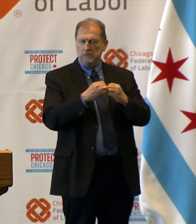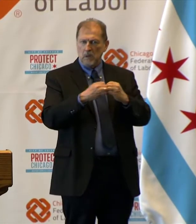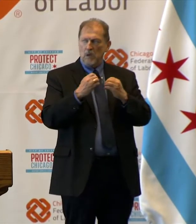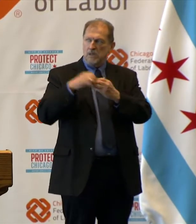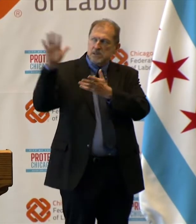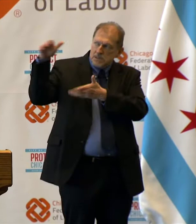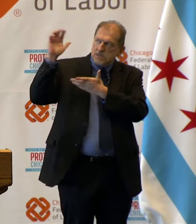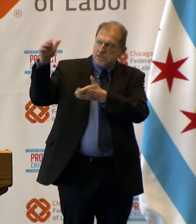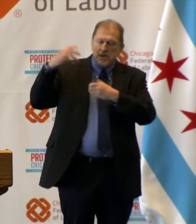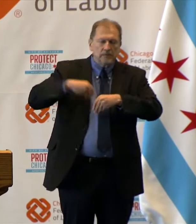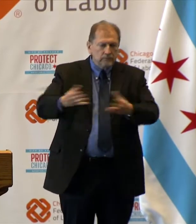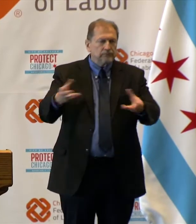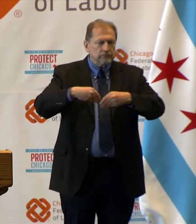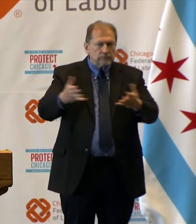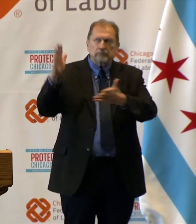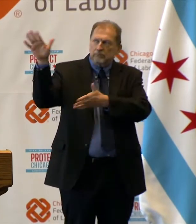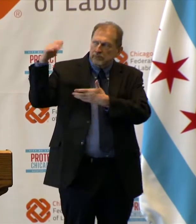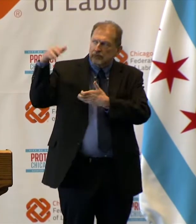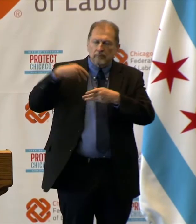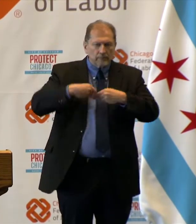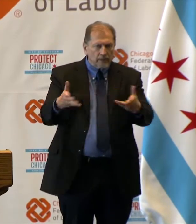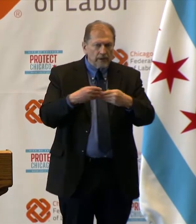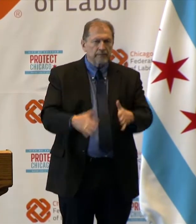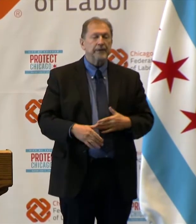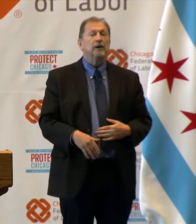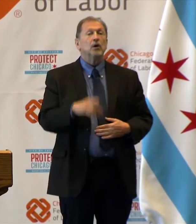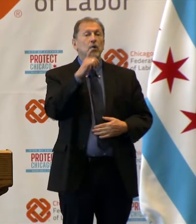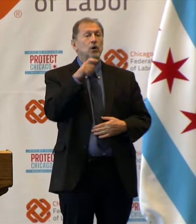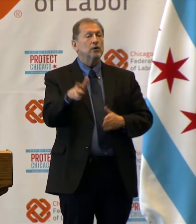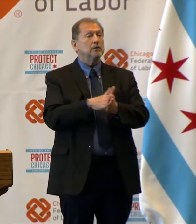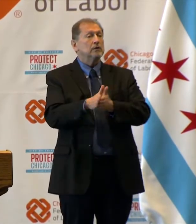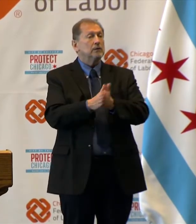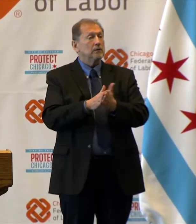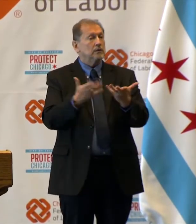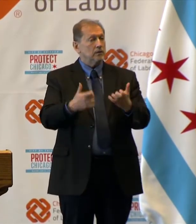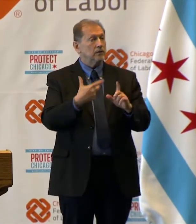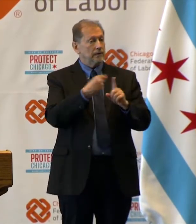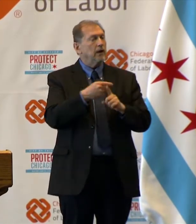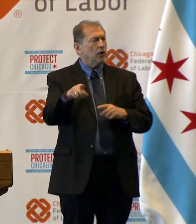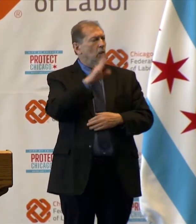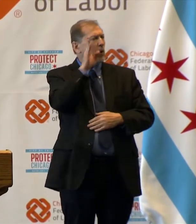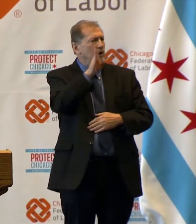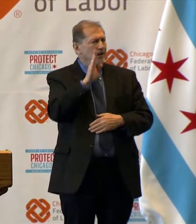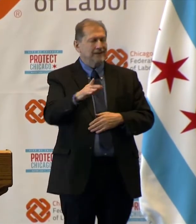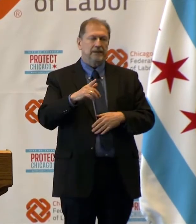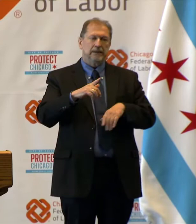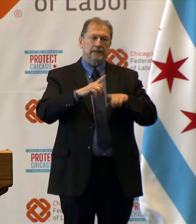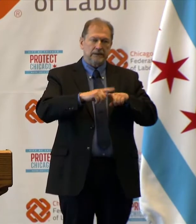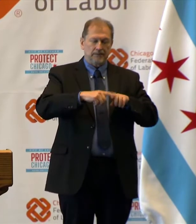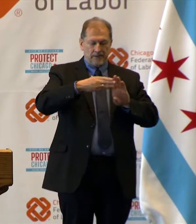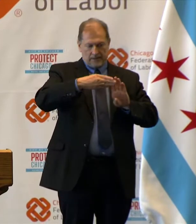AS VACCINE SUPPLIES INCREASE,